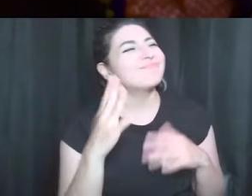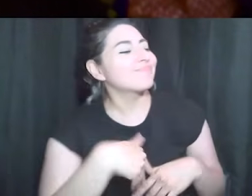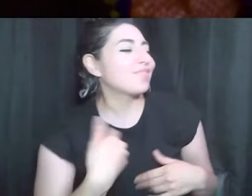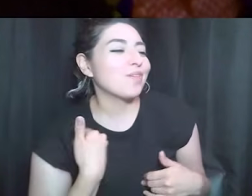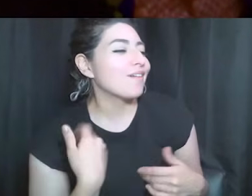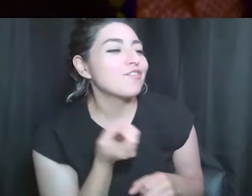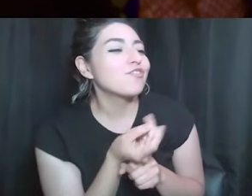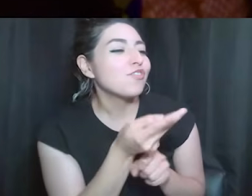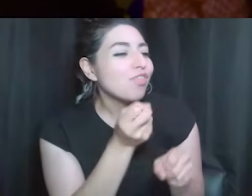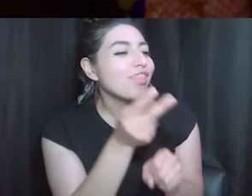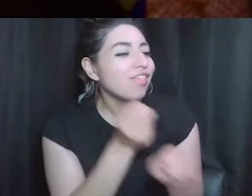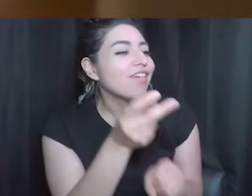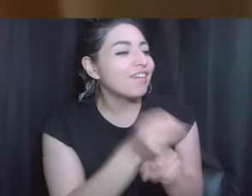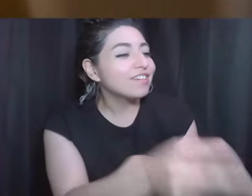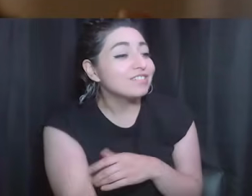You have a few years to make it up to me.